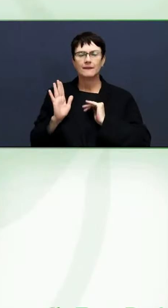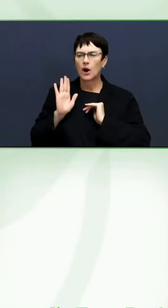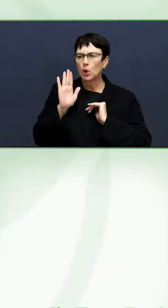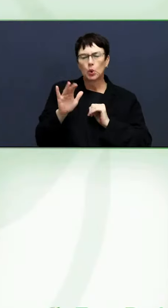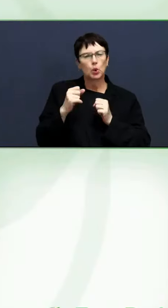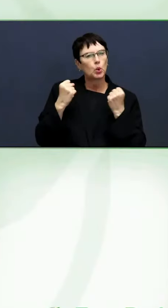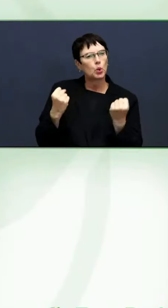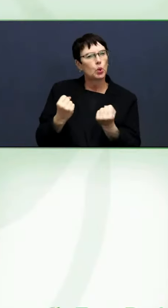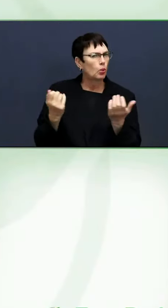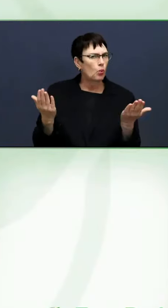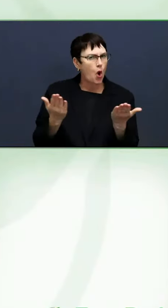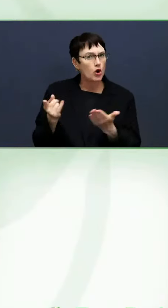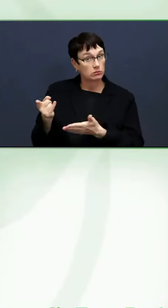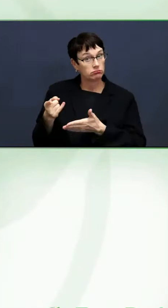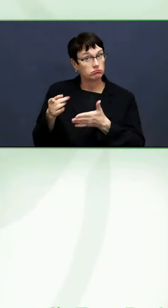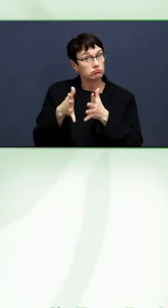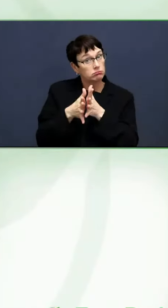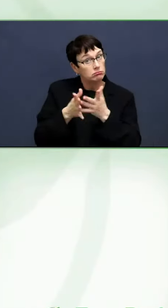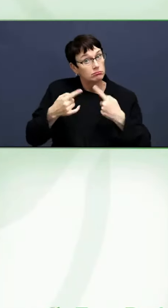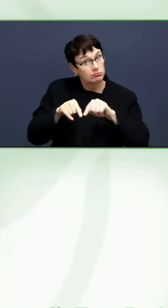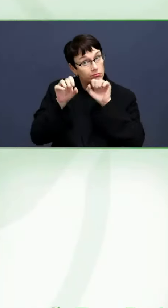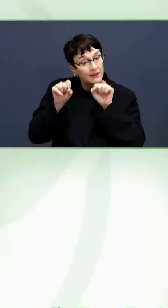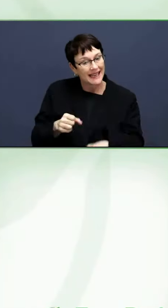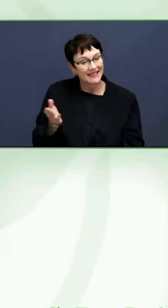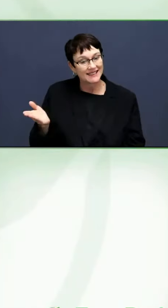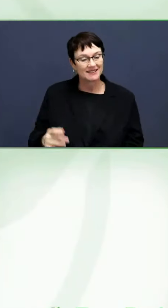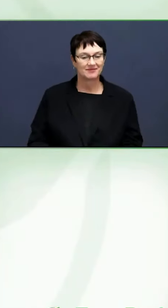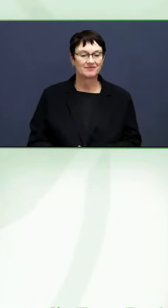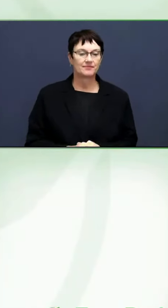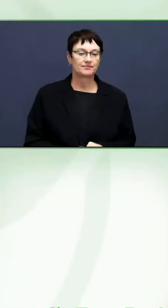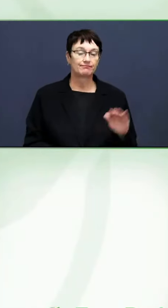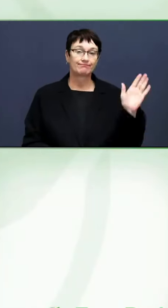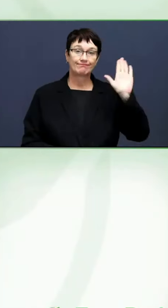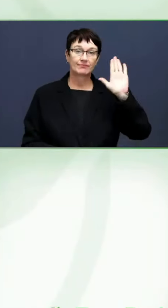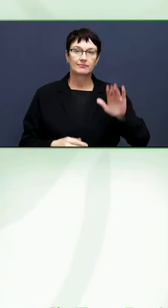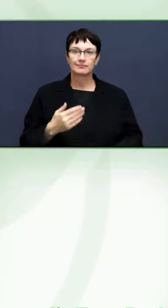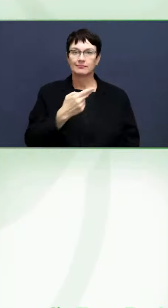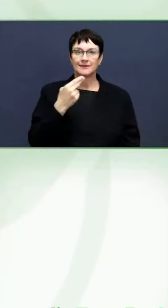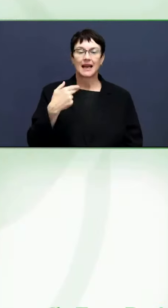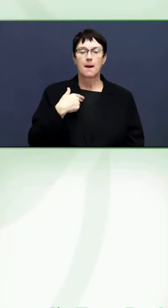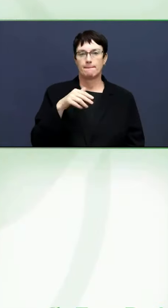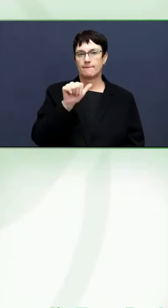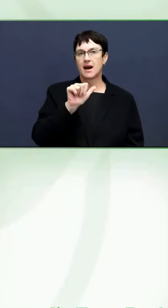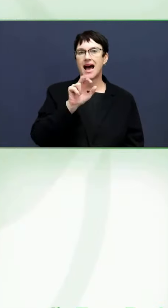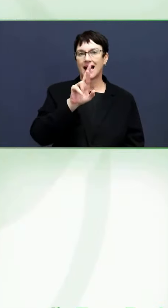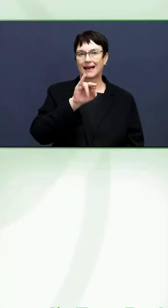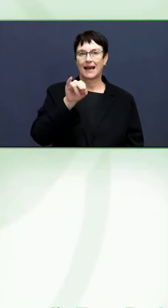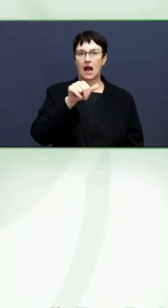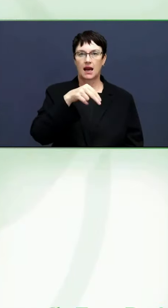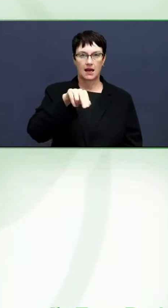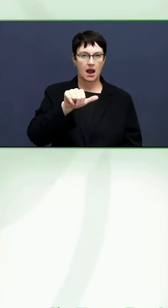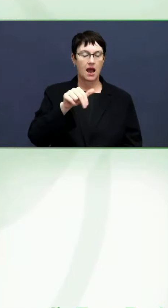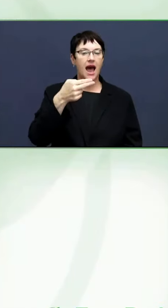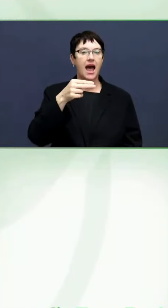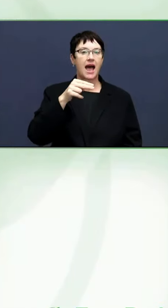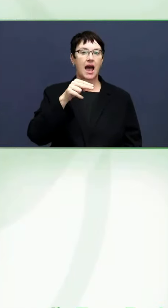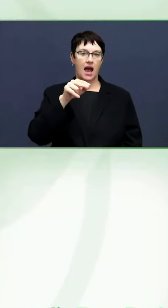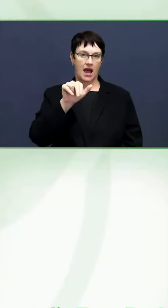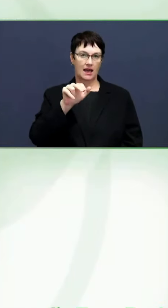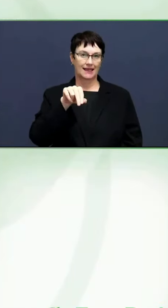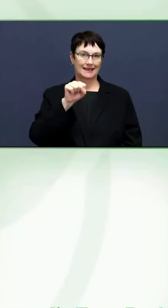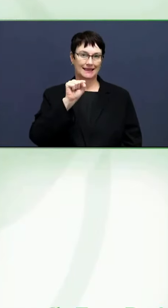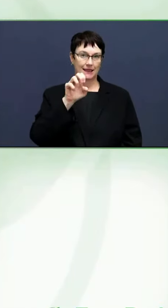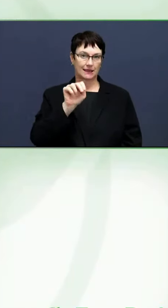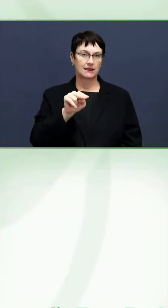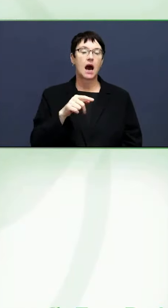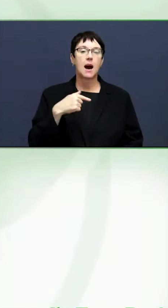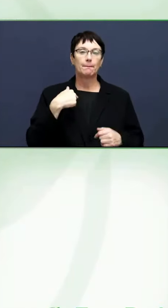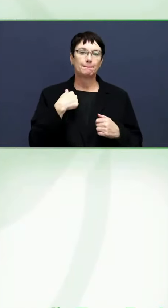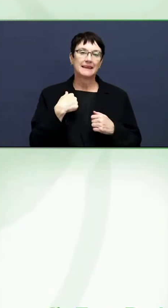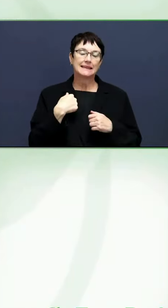Hi, I am 19 years old, I have brown hair, blue eyes, I am white, and I am wearing